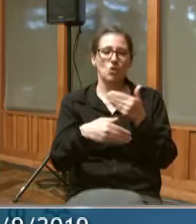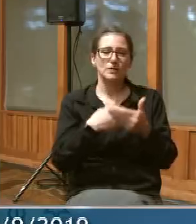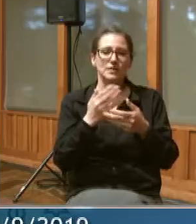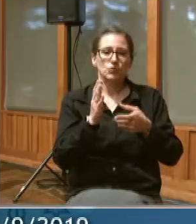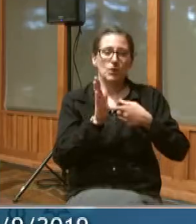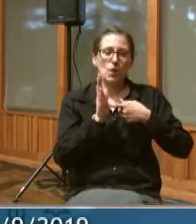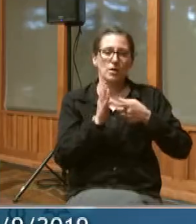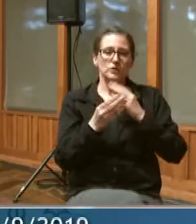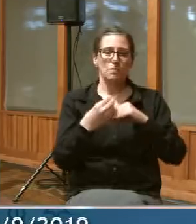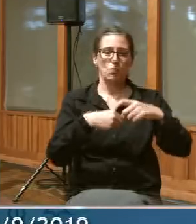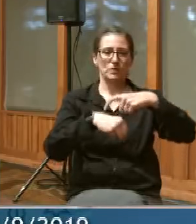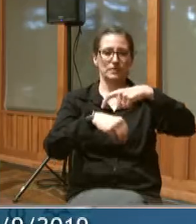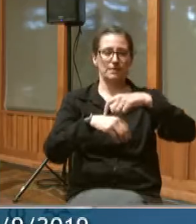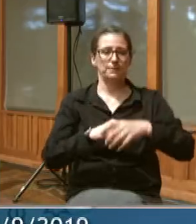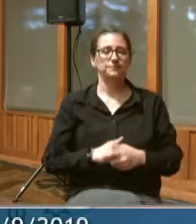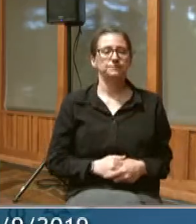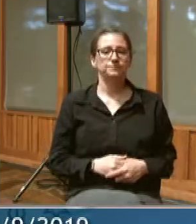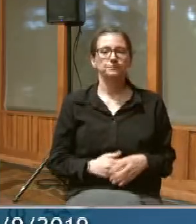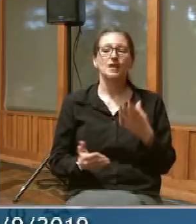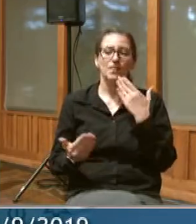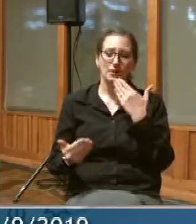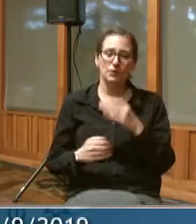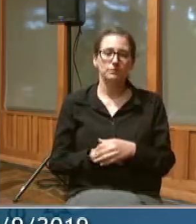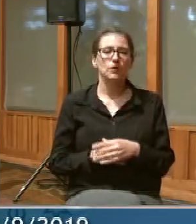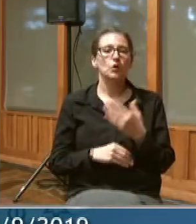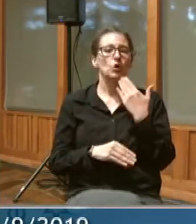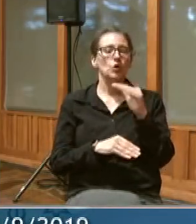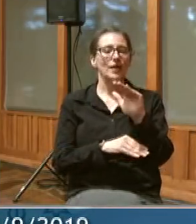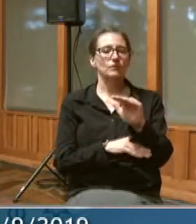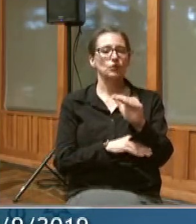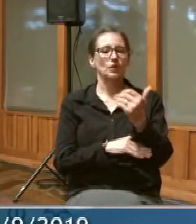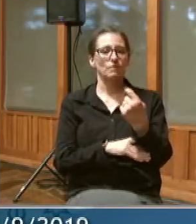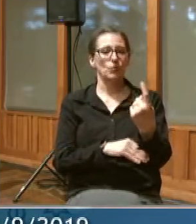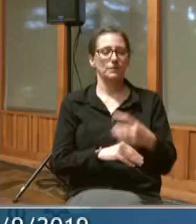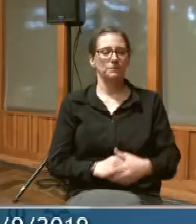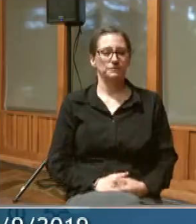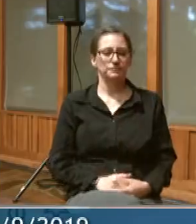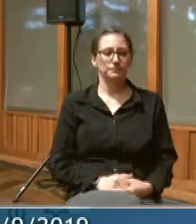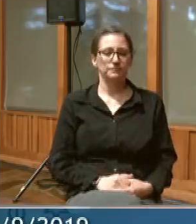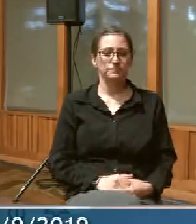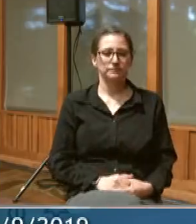BEFORE I HAVE MY TESTIMONY I WANTED TO REQUEST ONE EXTRA MINUTE BECAUSE OF THE INTERPRETATION